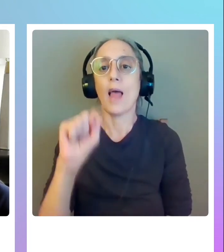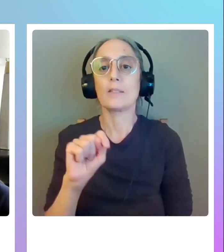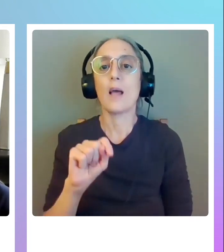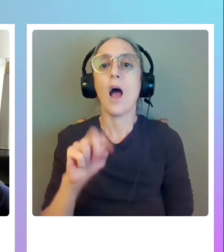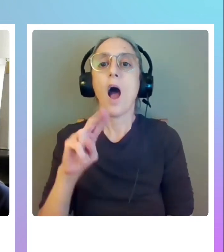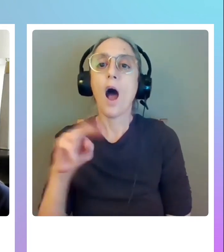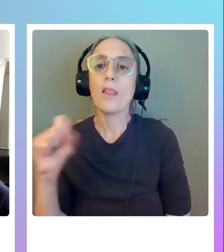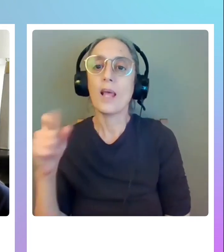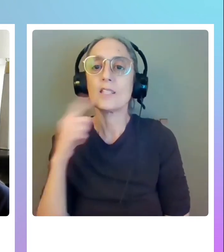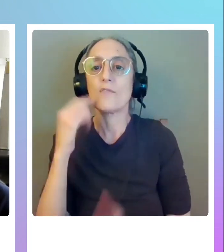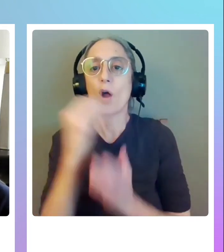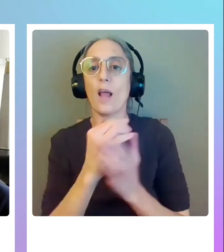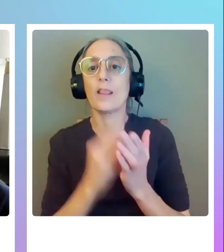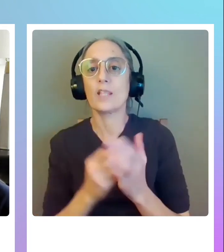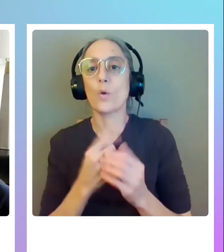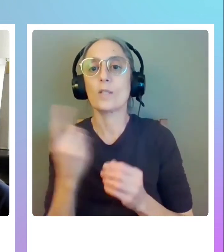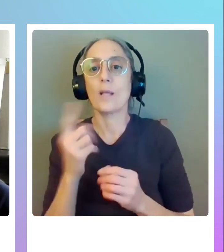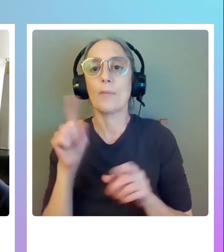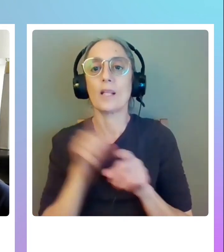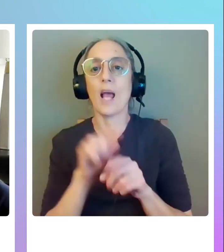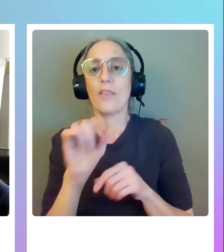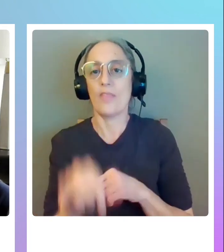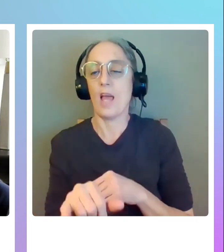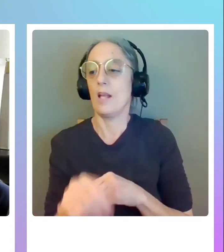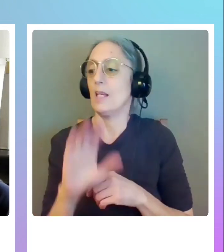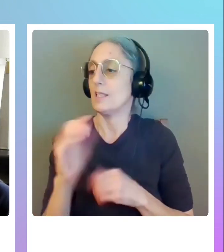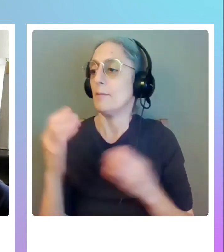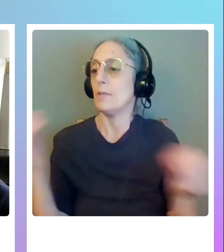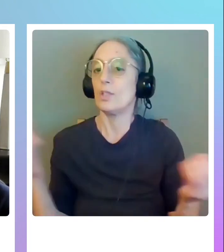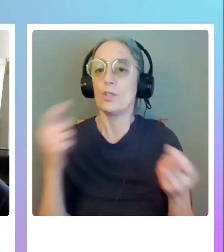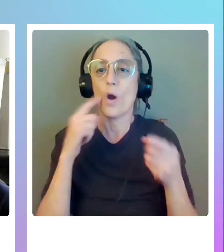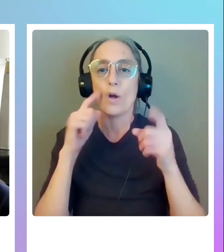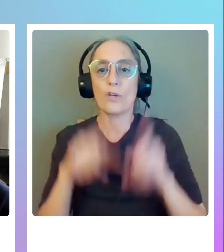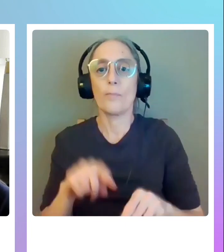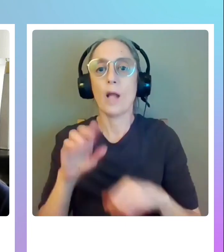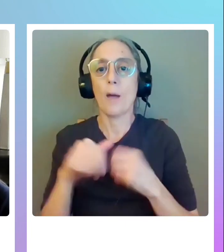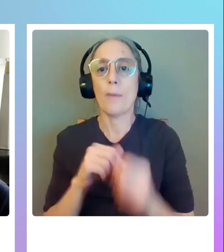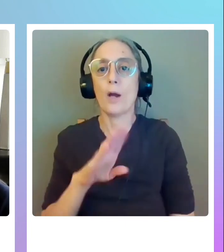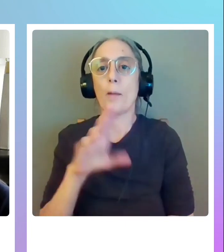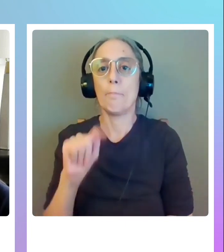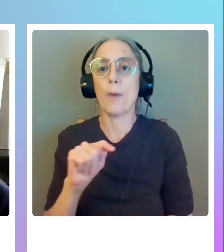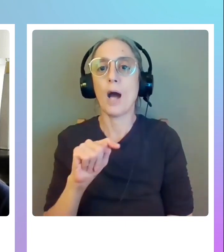There doesn't seem to be an agreement on a button action word. I've heard click is universal